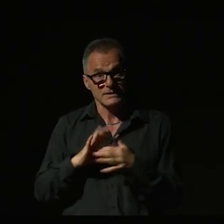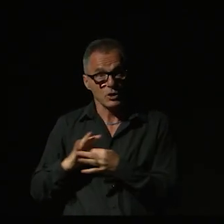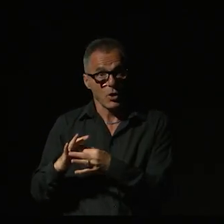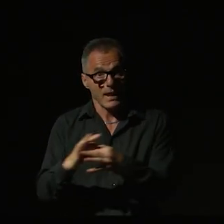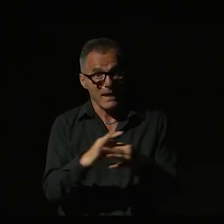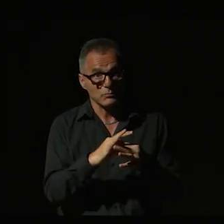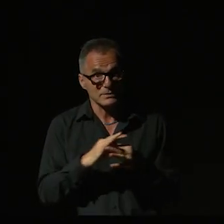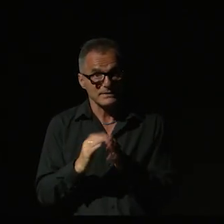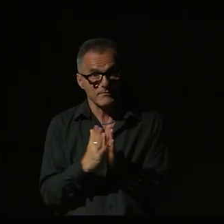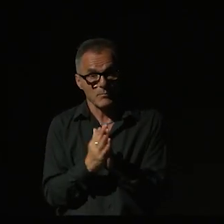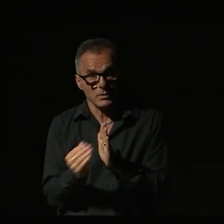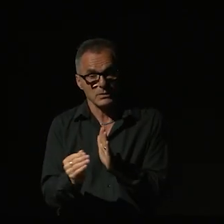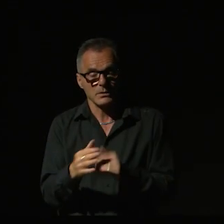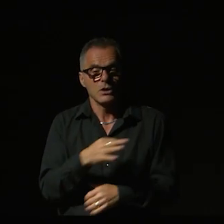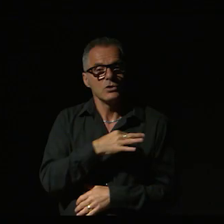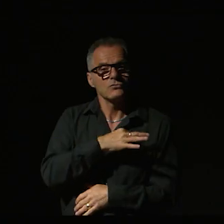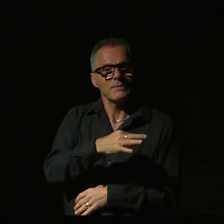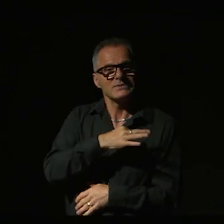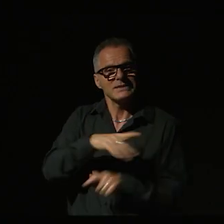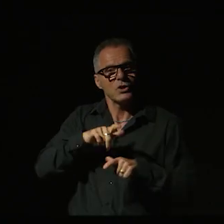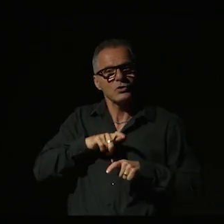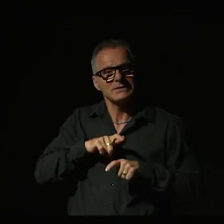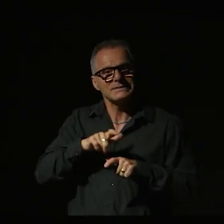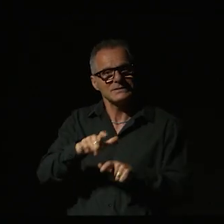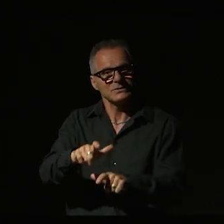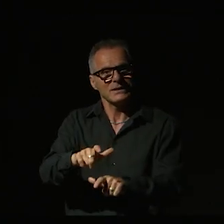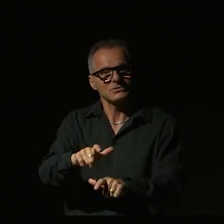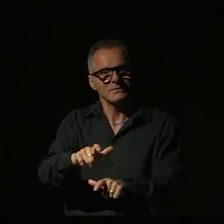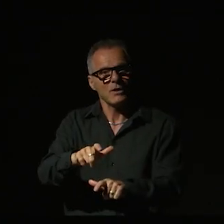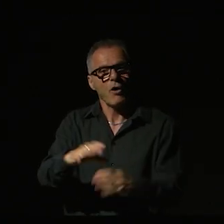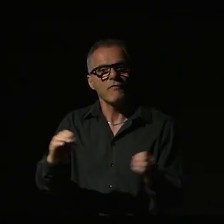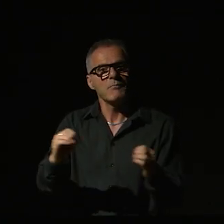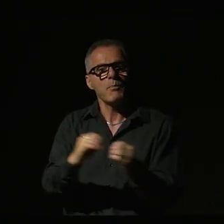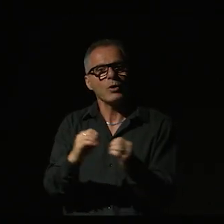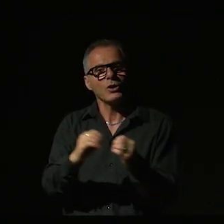on the other hand, represented a continuation of their Bolognese workshop practise,